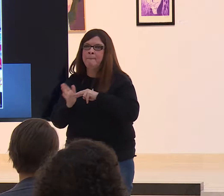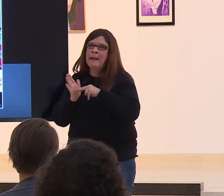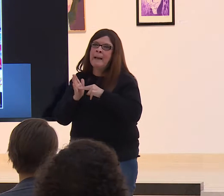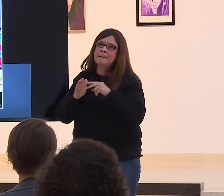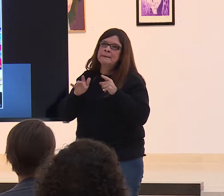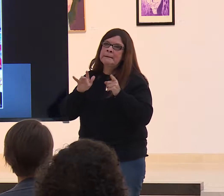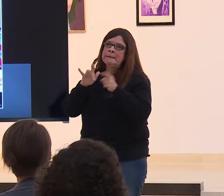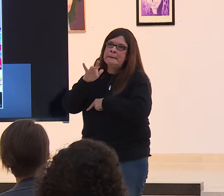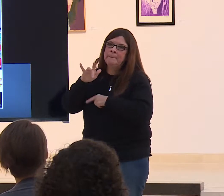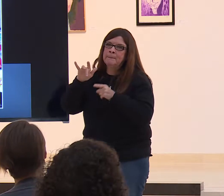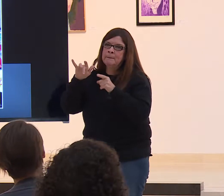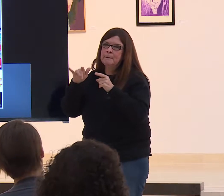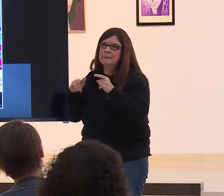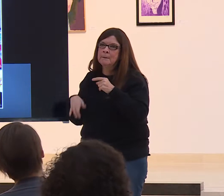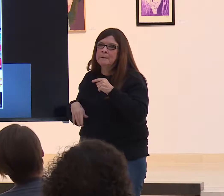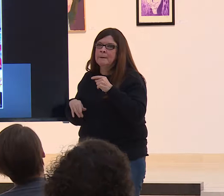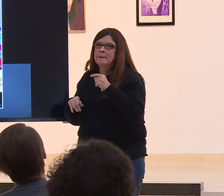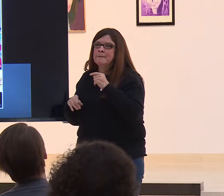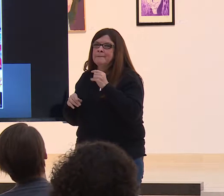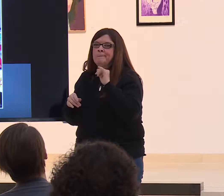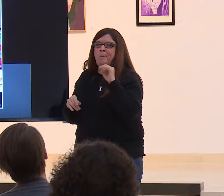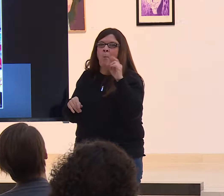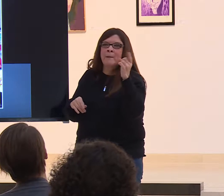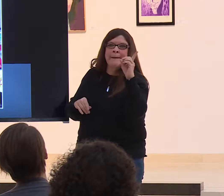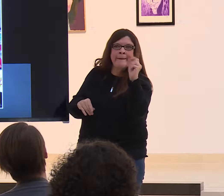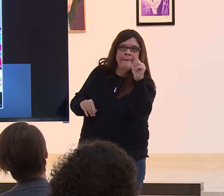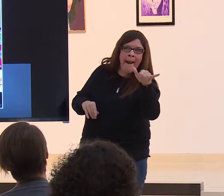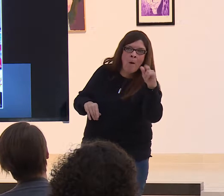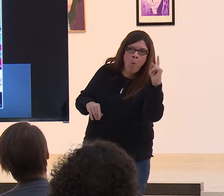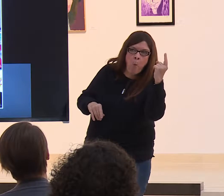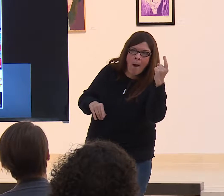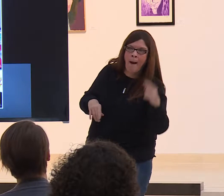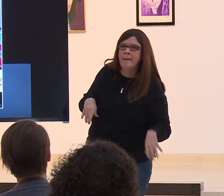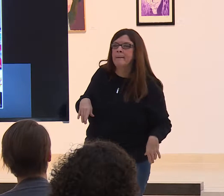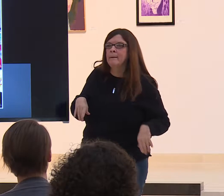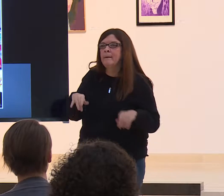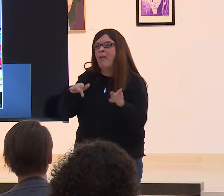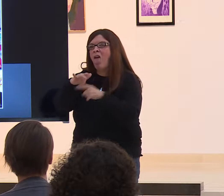or rather, some of the artists realized that it was not as easy as they thought it would be.